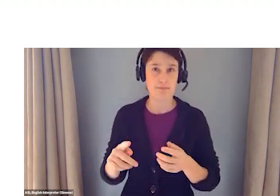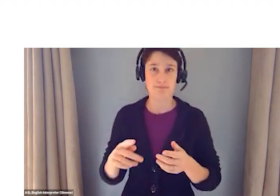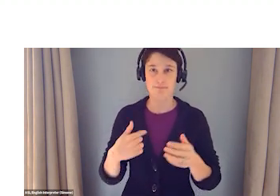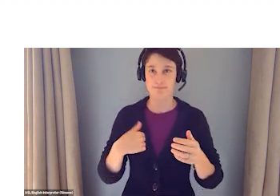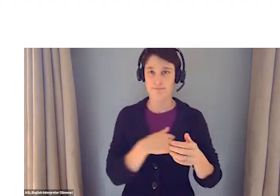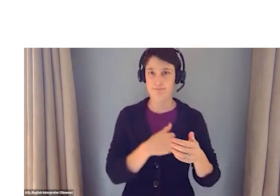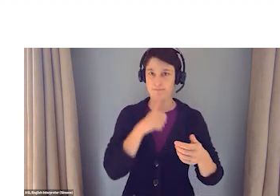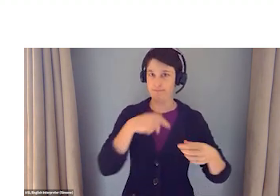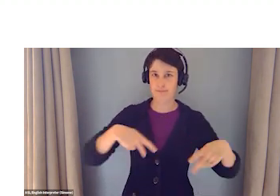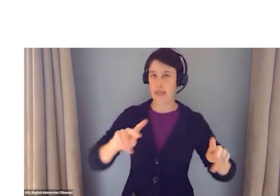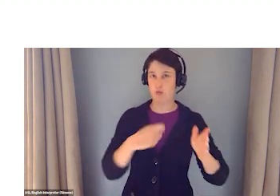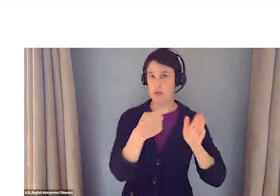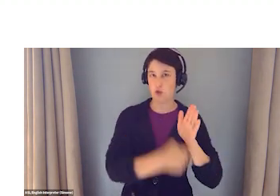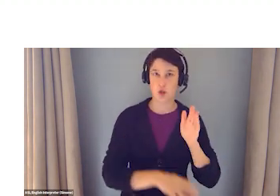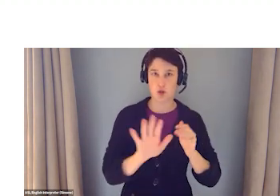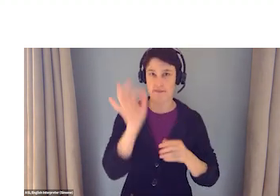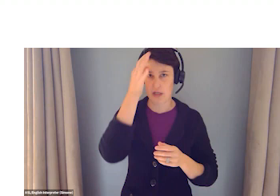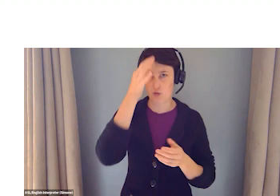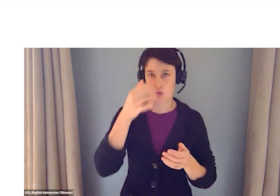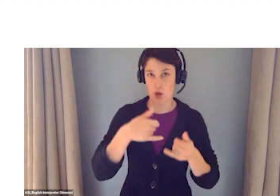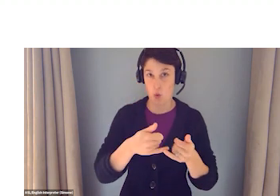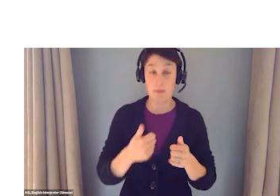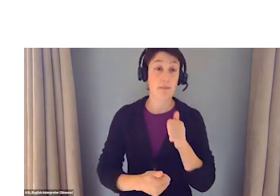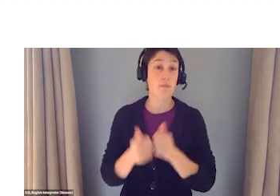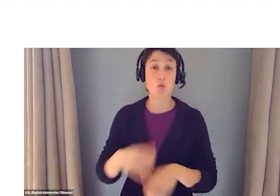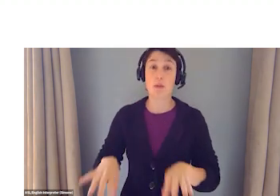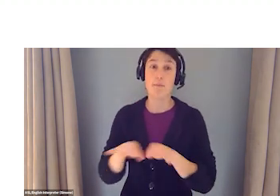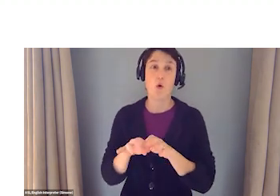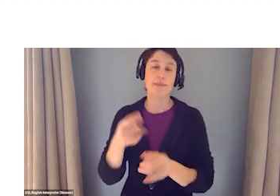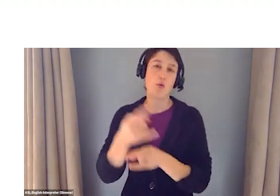The biggest one that we see is alcohol and some of the food costs.